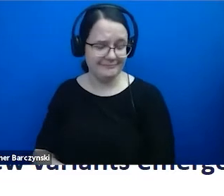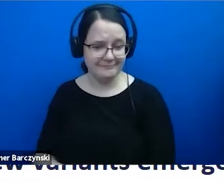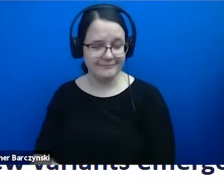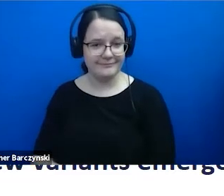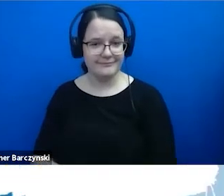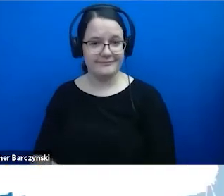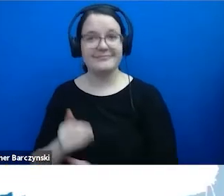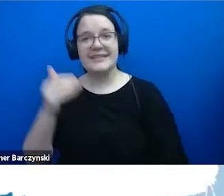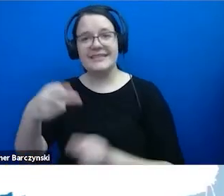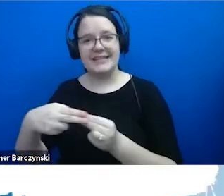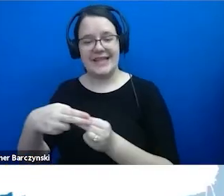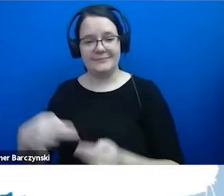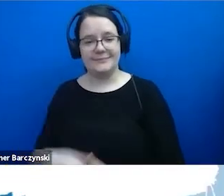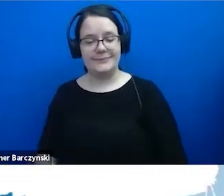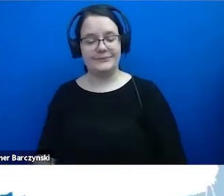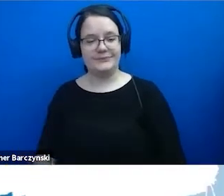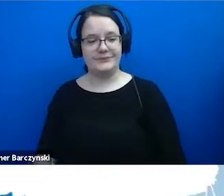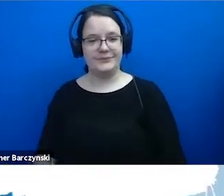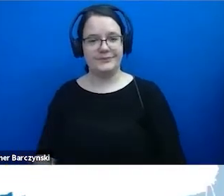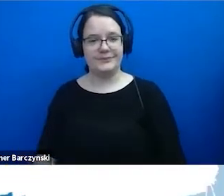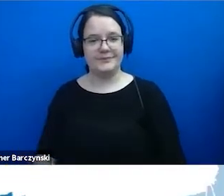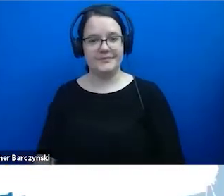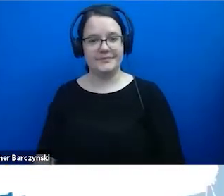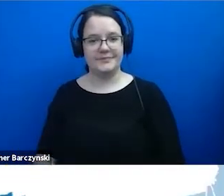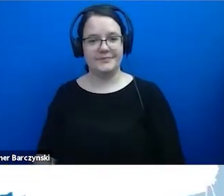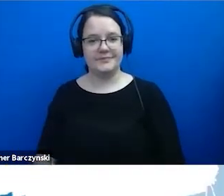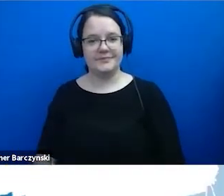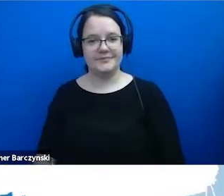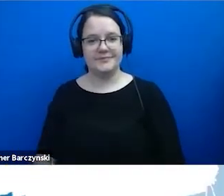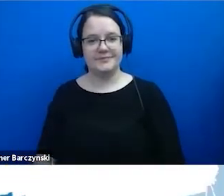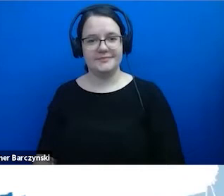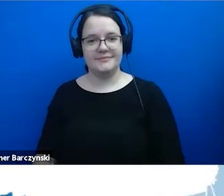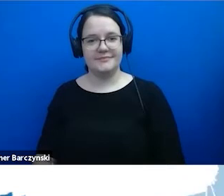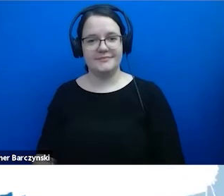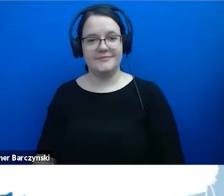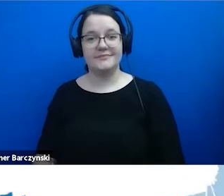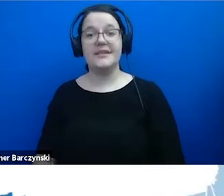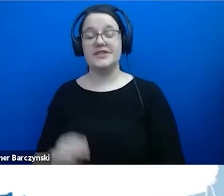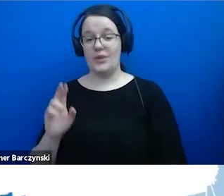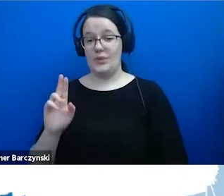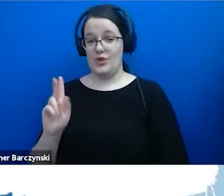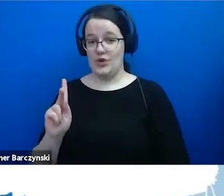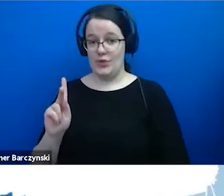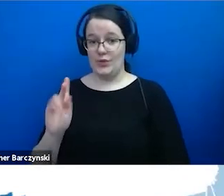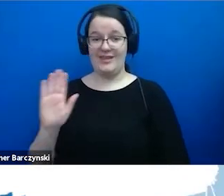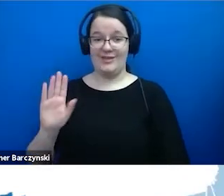next slide so the the presence of the uk bearing in the united states is variable